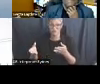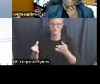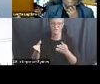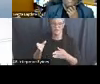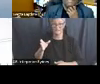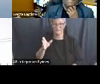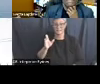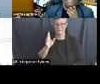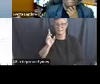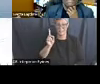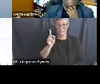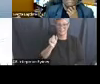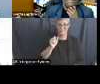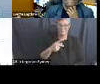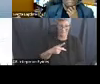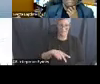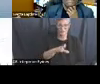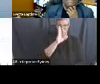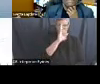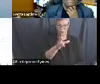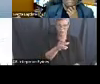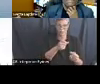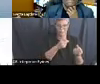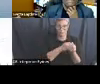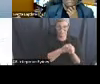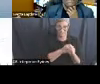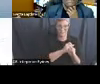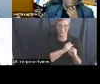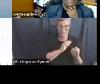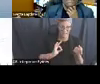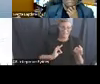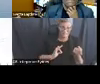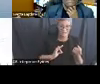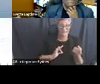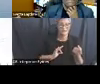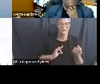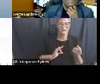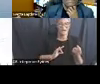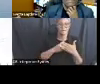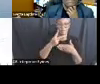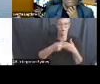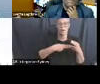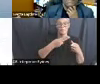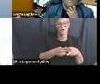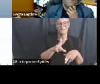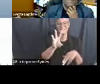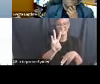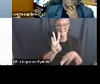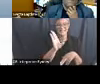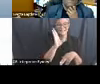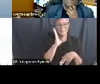homes, an early interventionist, an adult services program manager, a corporate training director for